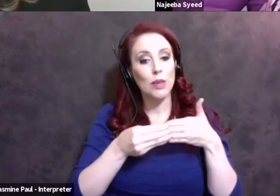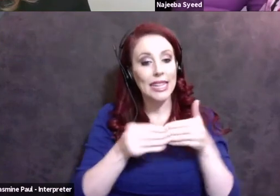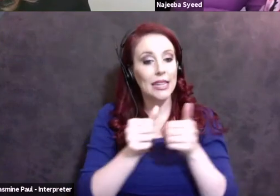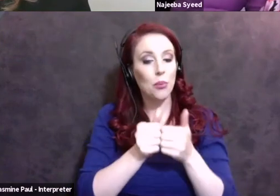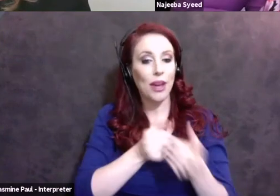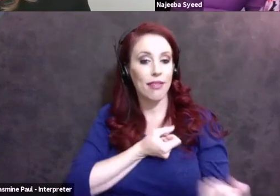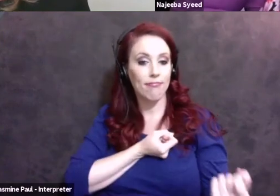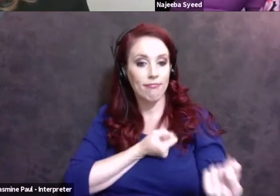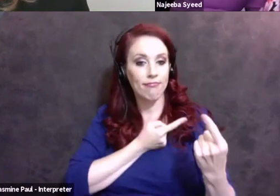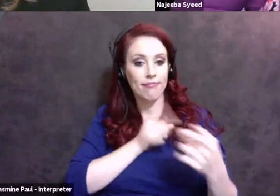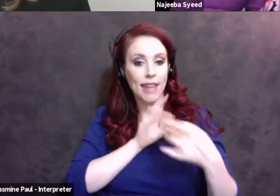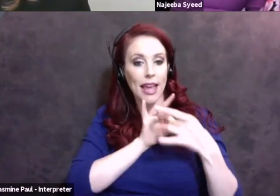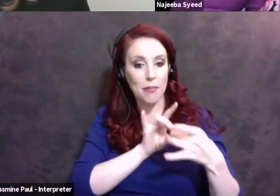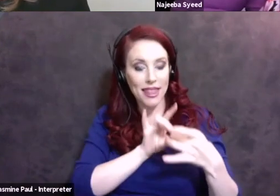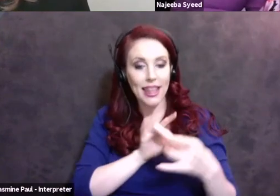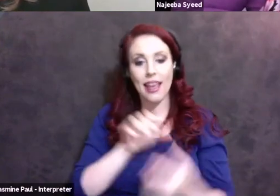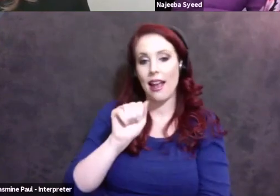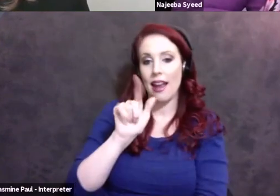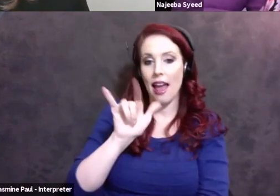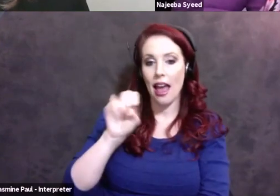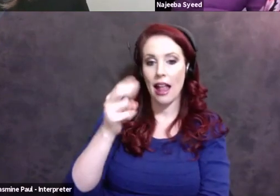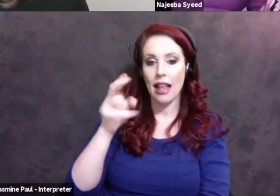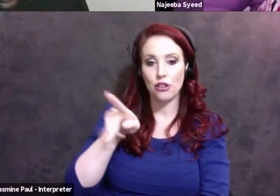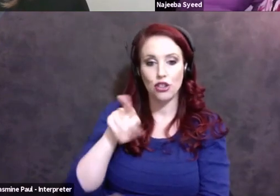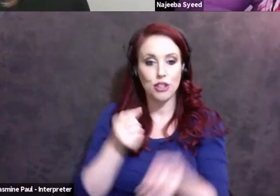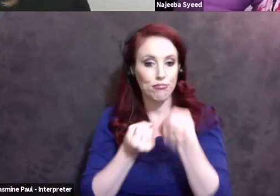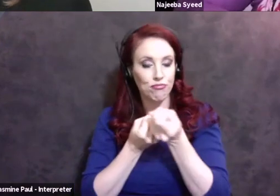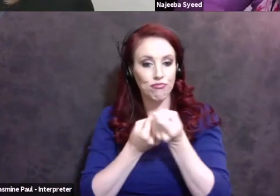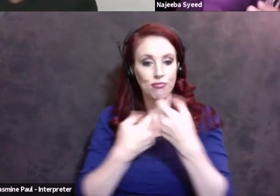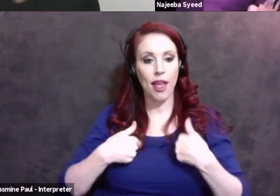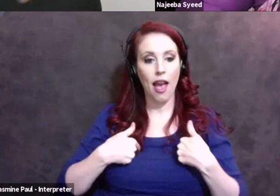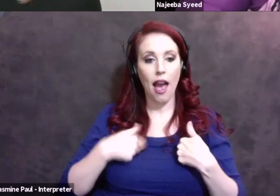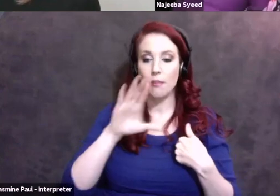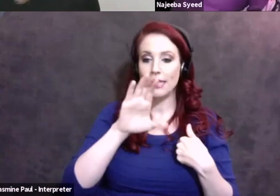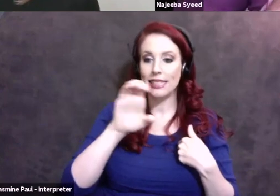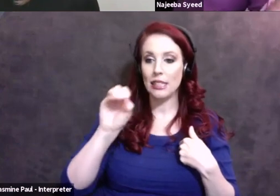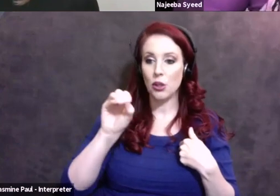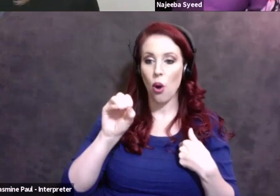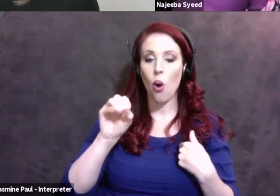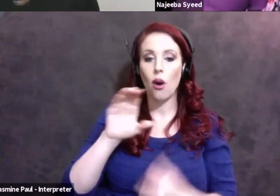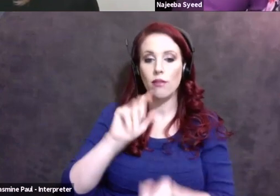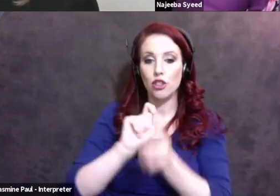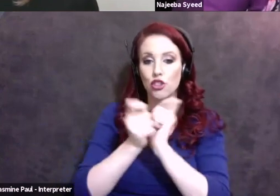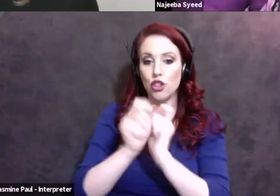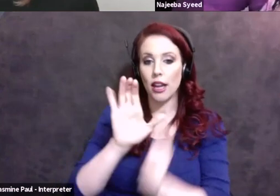I am your host Melinda Epler the founder and CEO of Change Catalyst. Where we build inclusive innovation through training